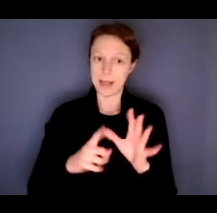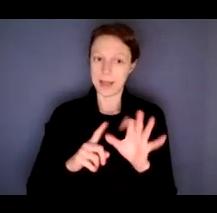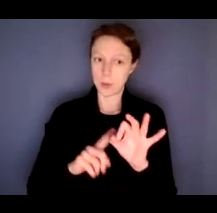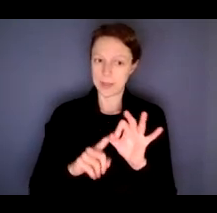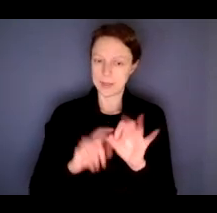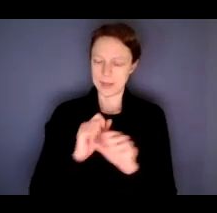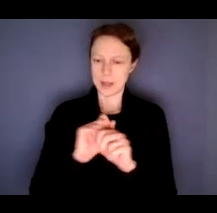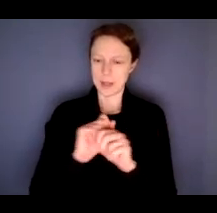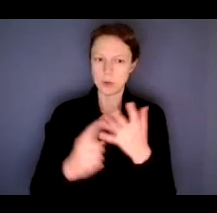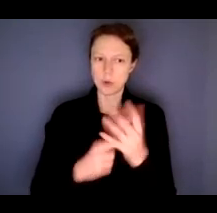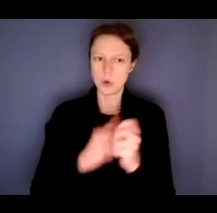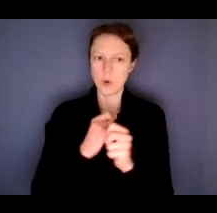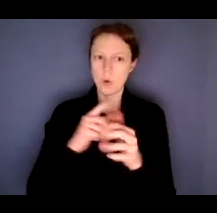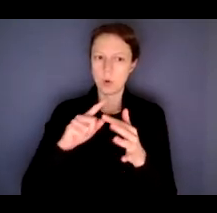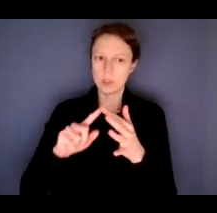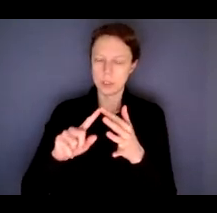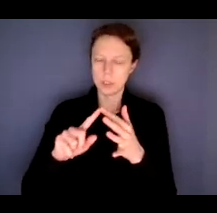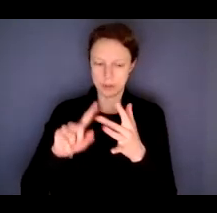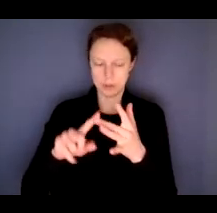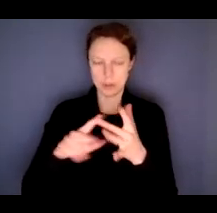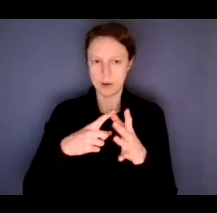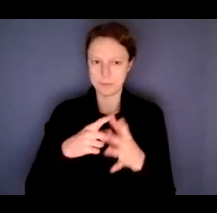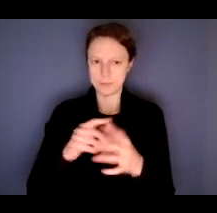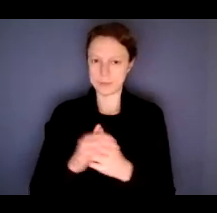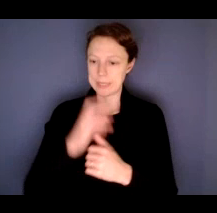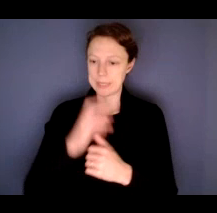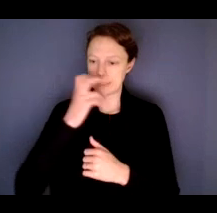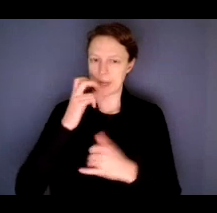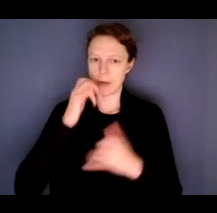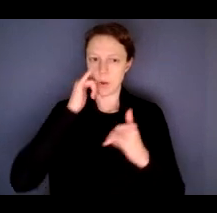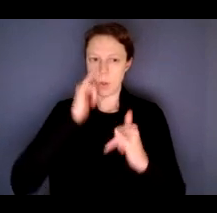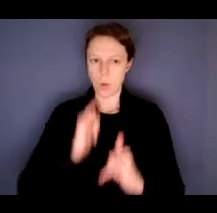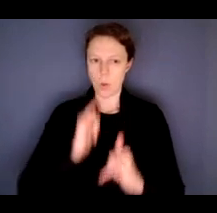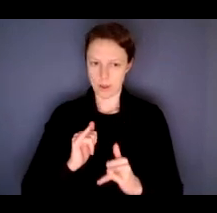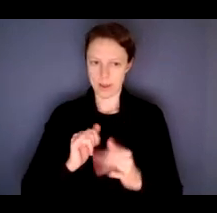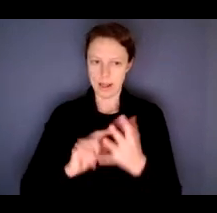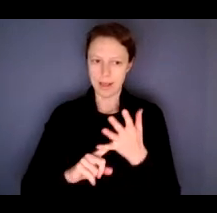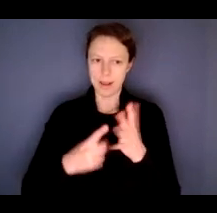Georgia is a Senior Lawyer at Legal Aid QLD. From the Office of Child and